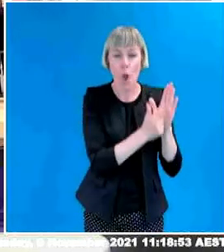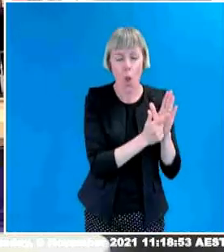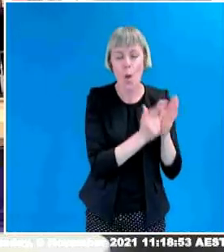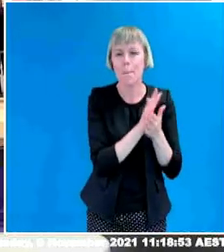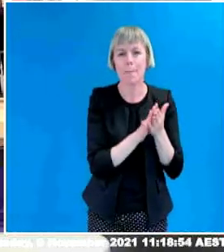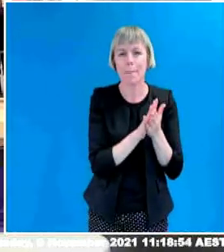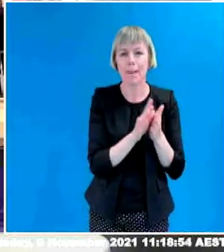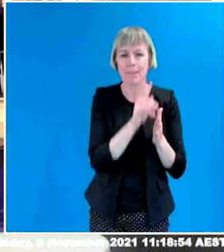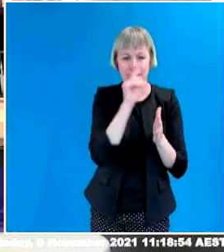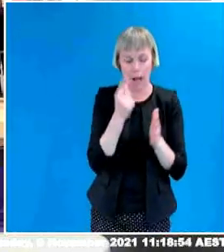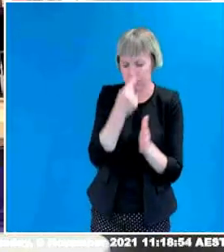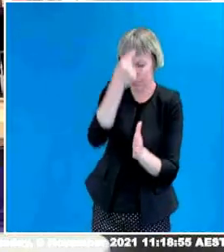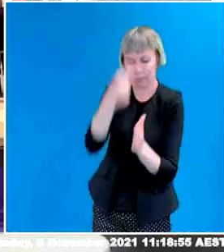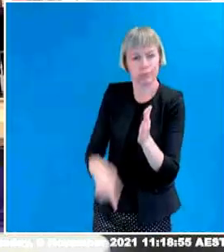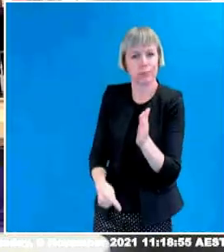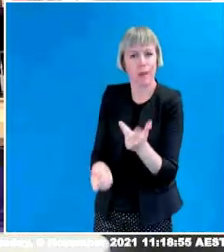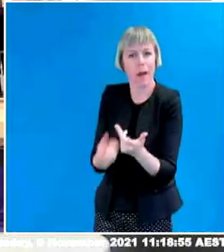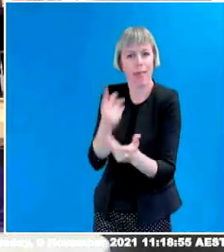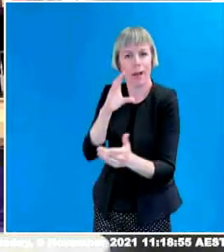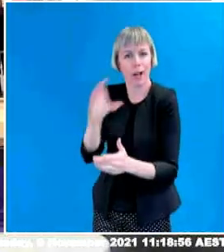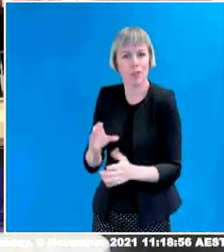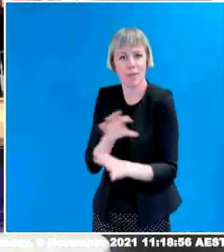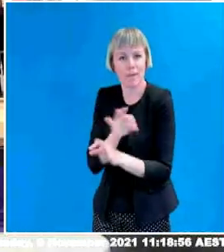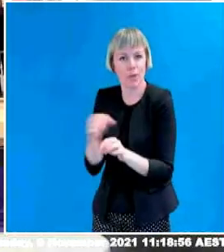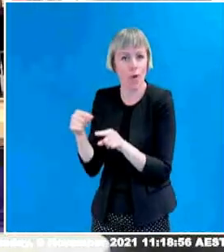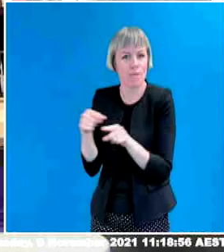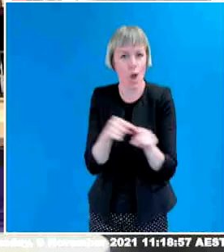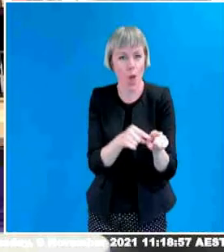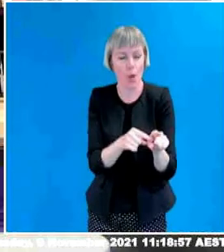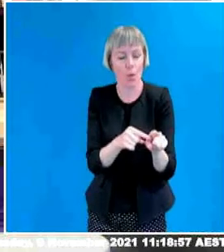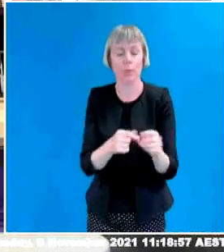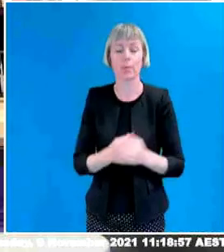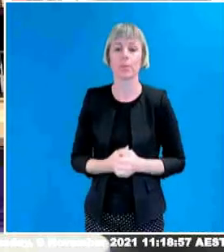Some companies have taken a more tick the box approach, where they appear to